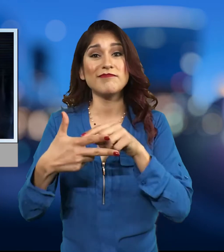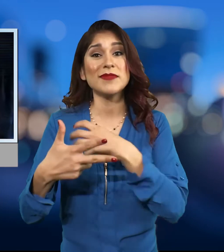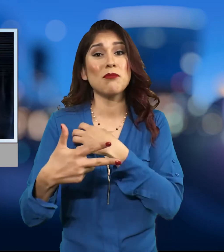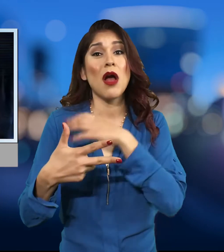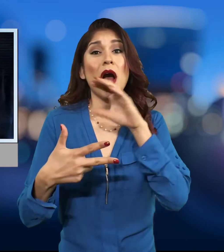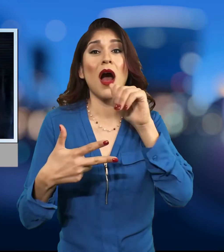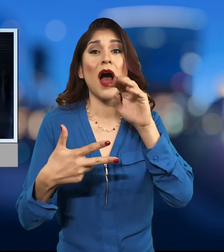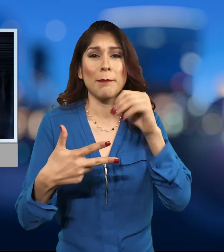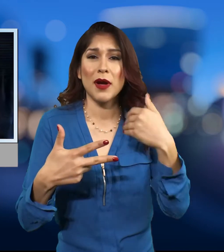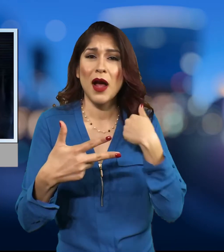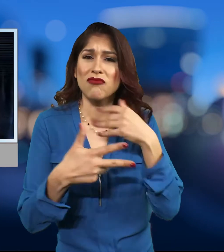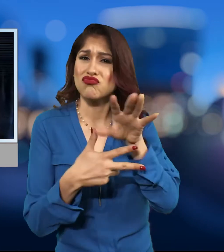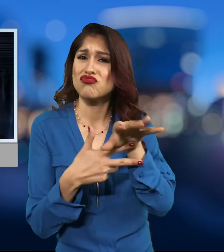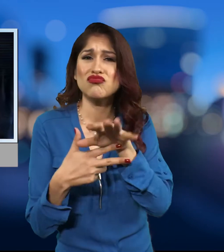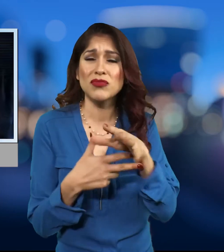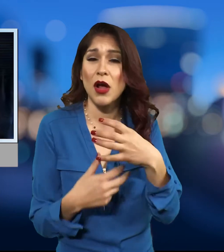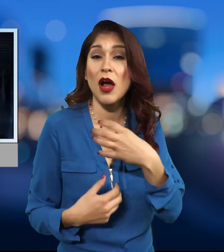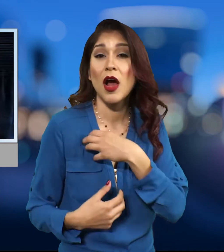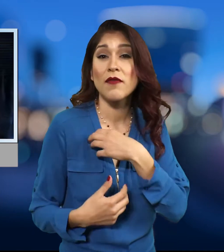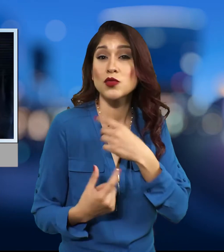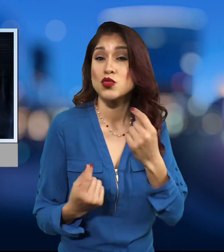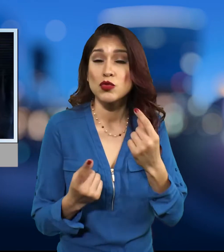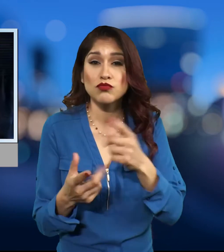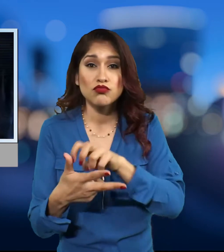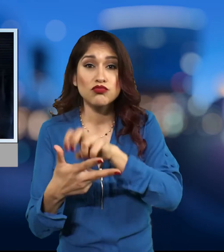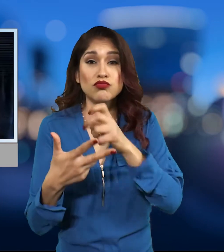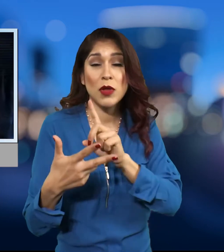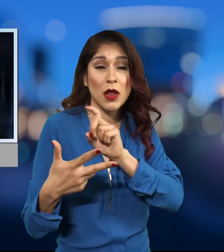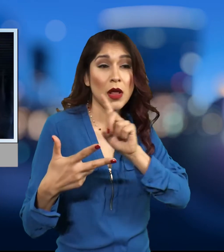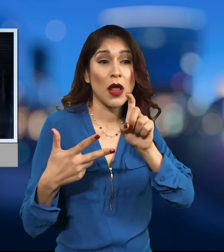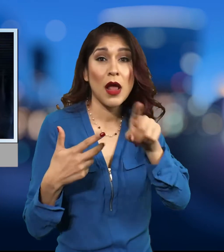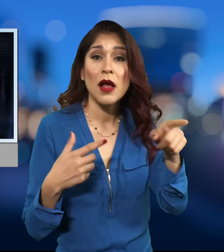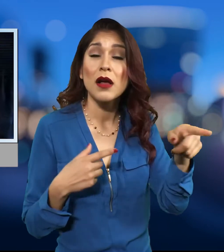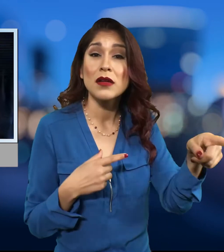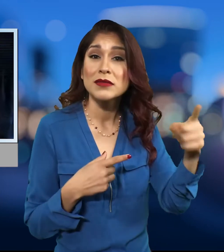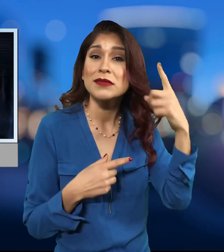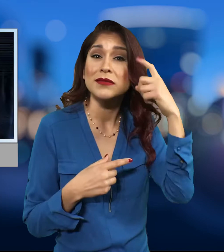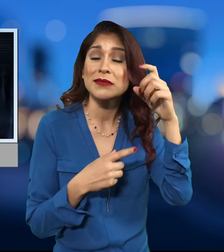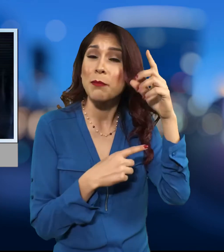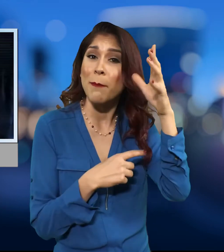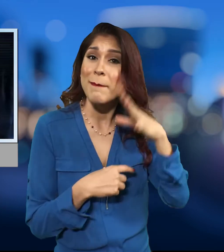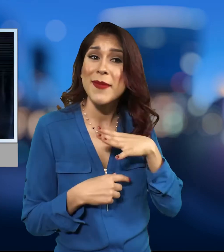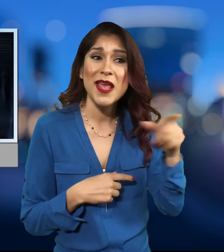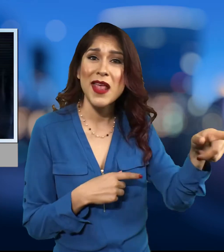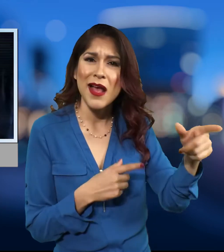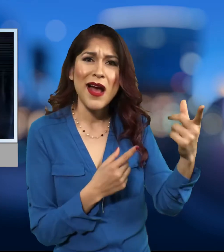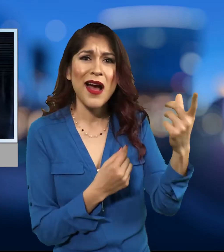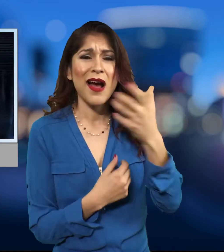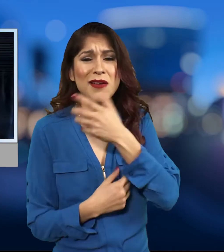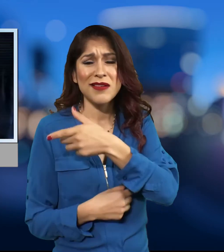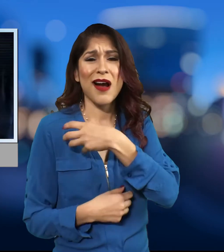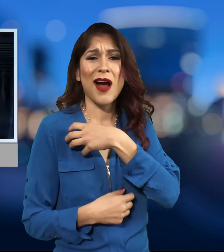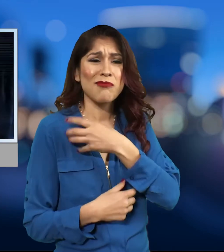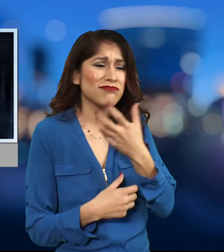Dashcam footage shows the officer approaching the suspect’s car.